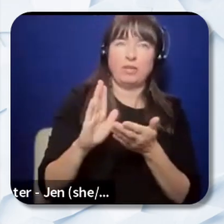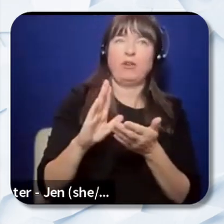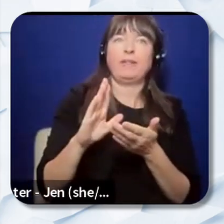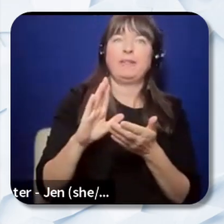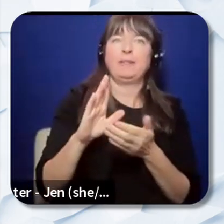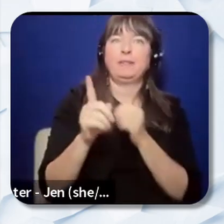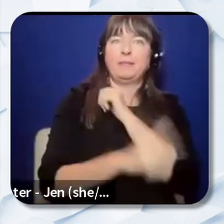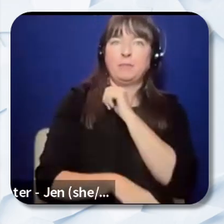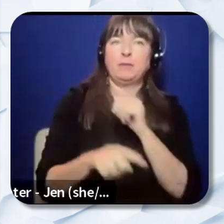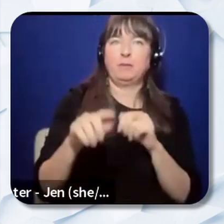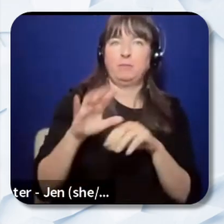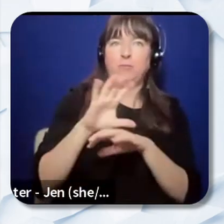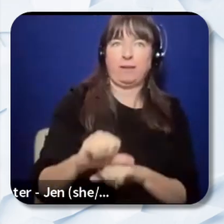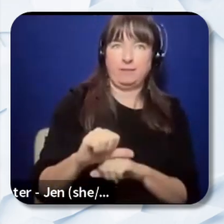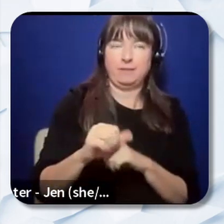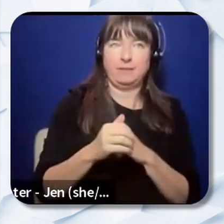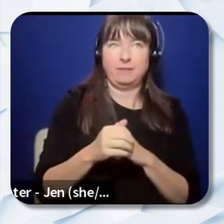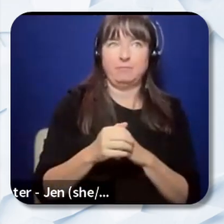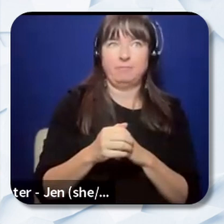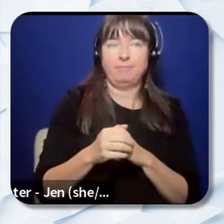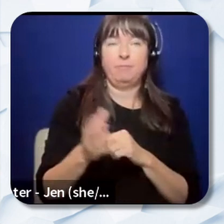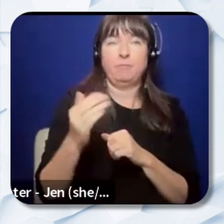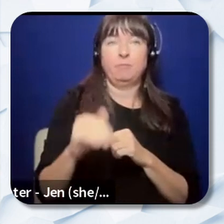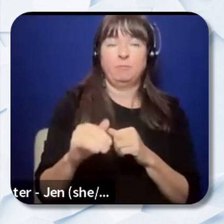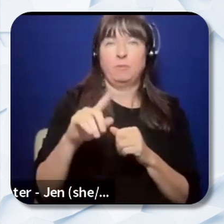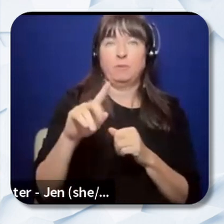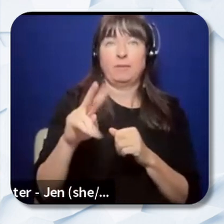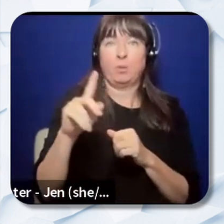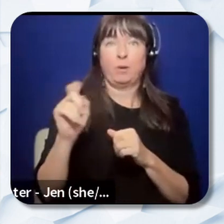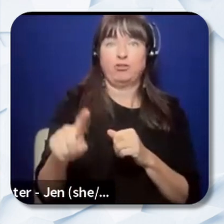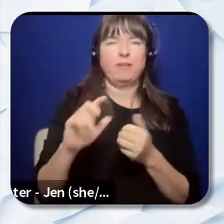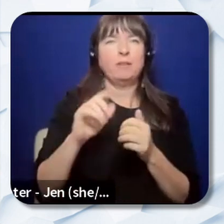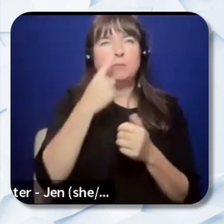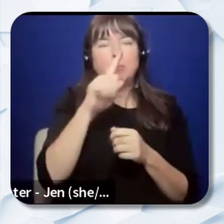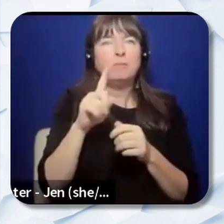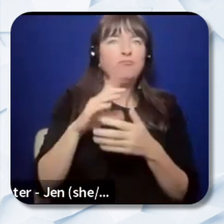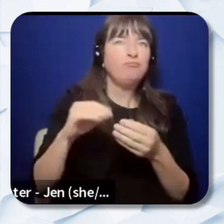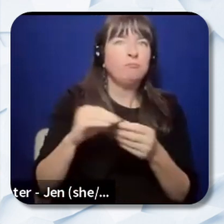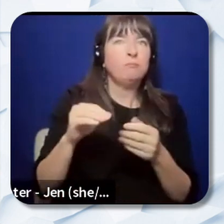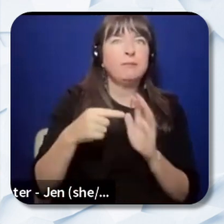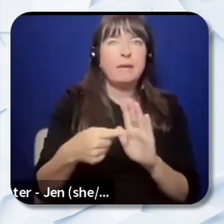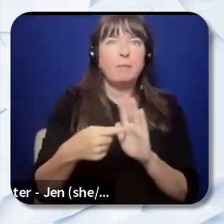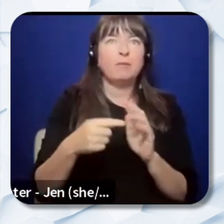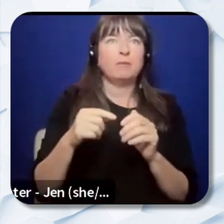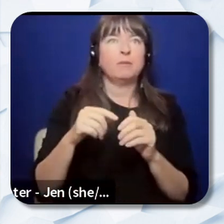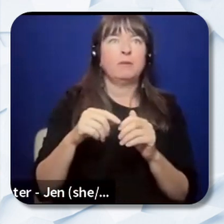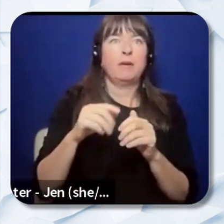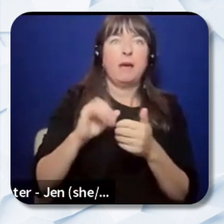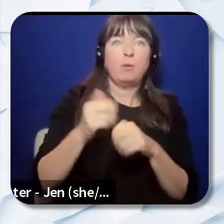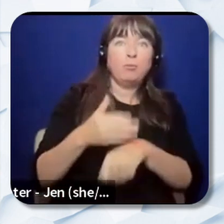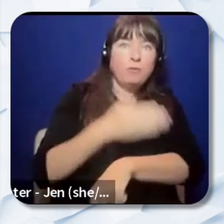practices? Question two. Can you share examples of how improved interactions and relationships